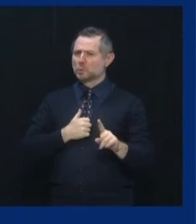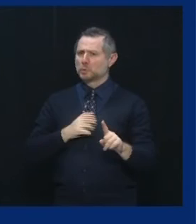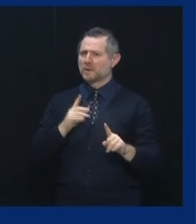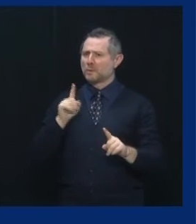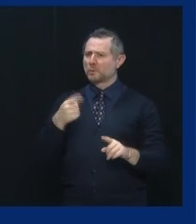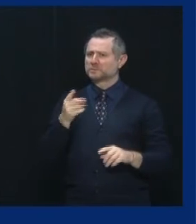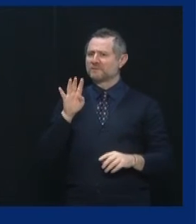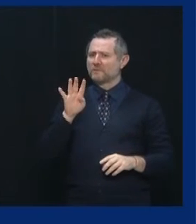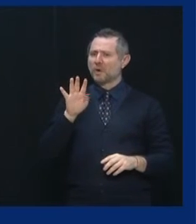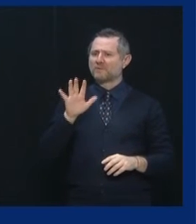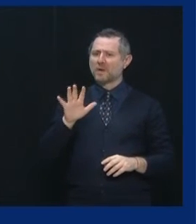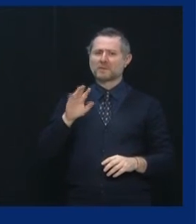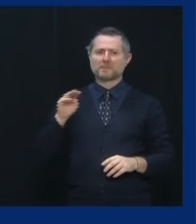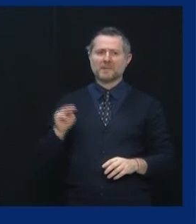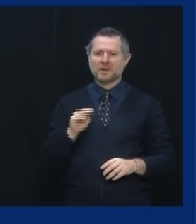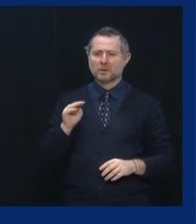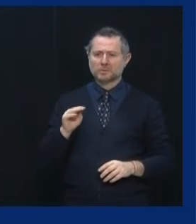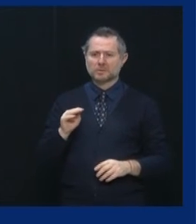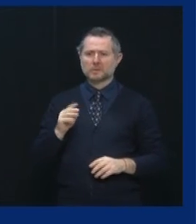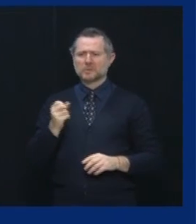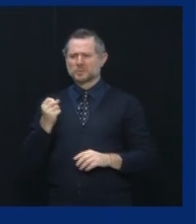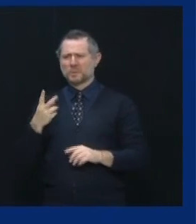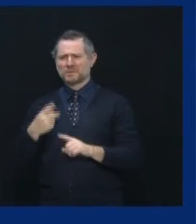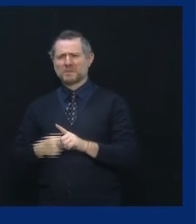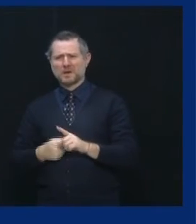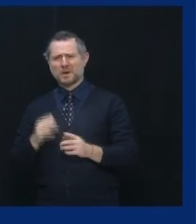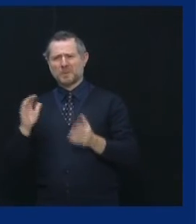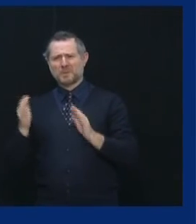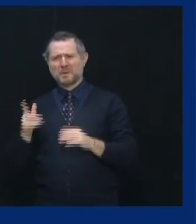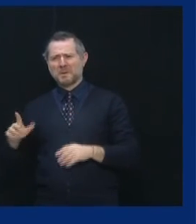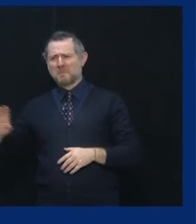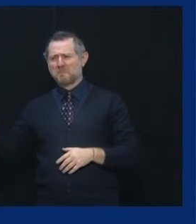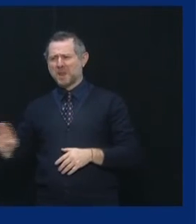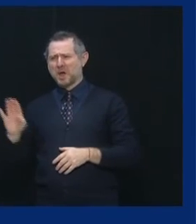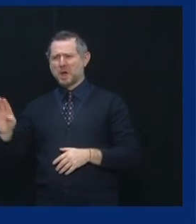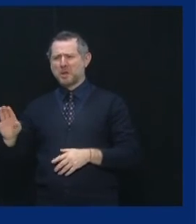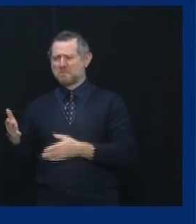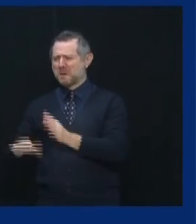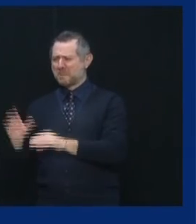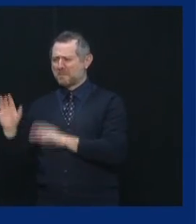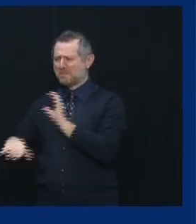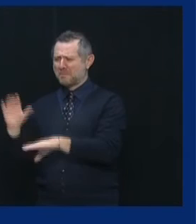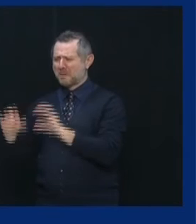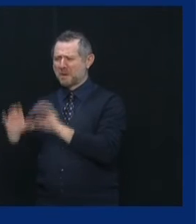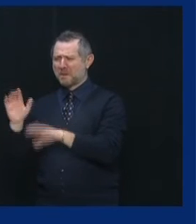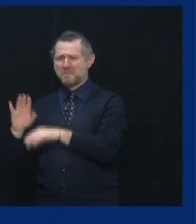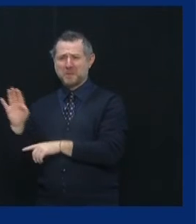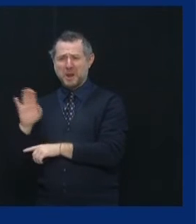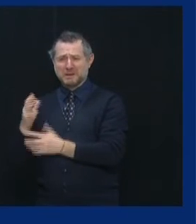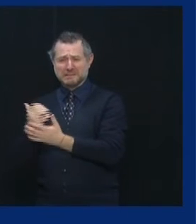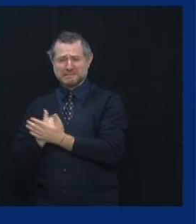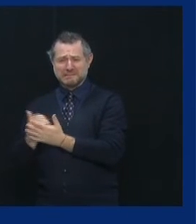COLLECTED LESS THAN $80 MILLION ACTUALLY ONLY $45 MILLION IN 12